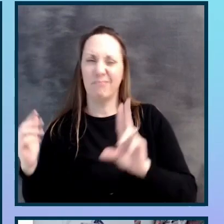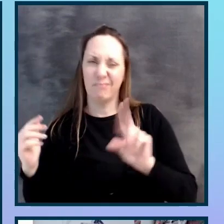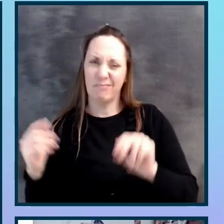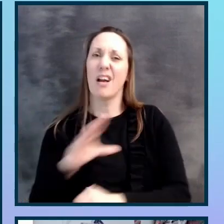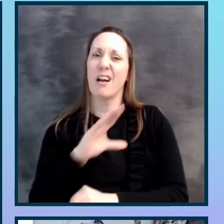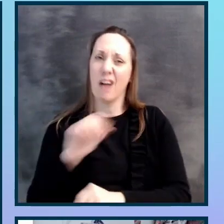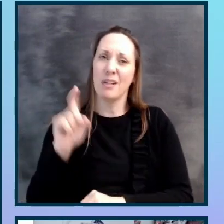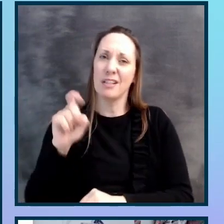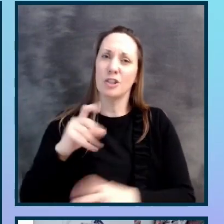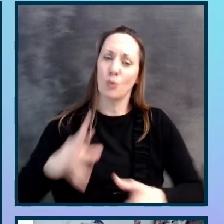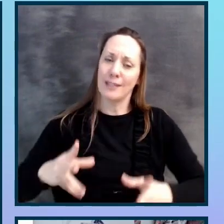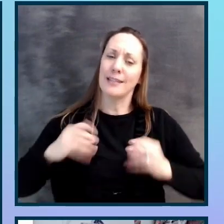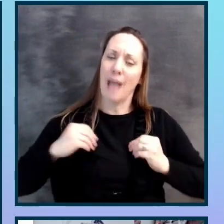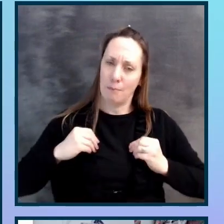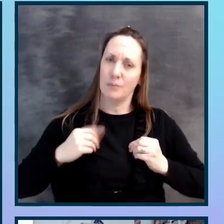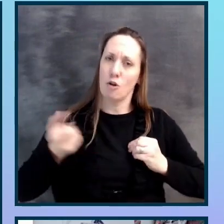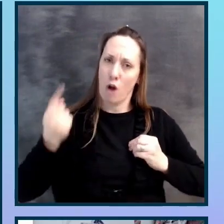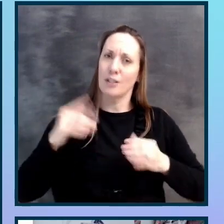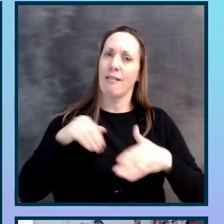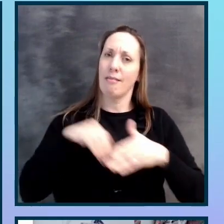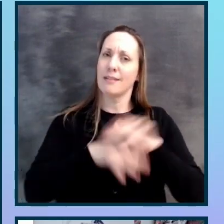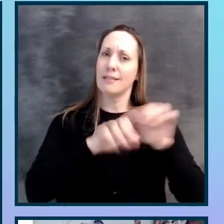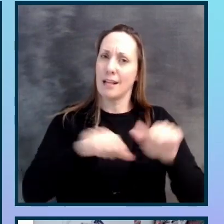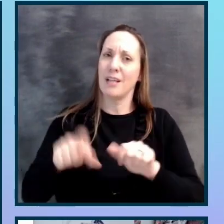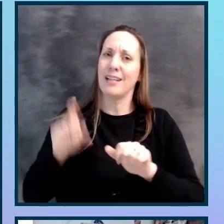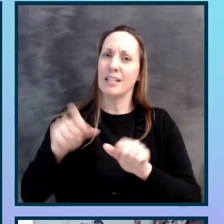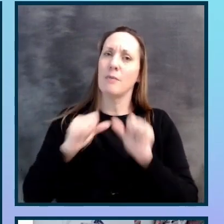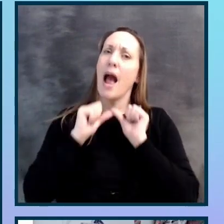that accessibility needs to be an ongoing part